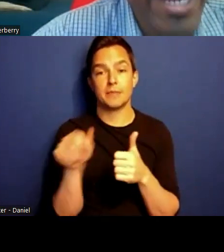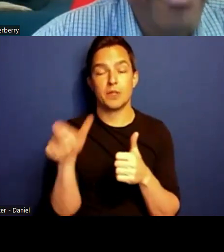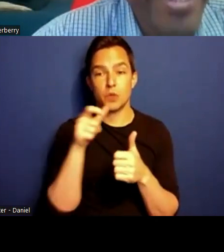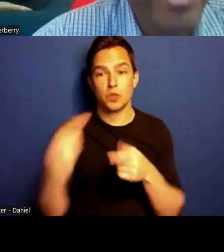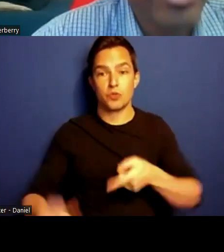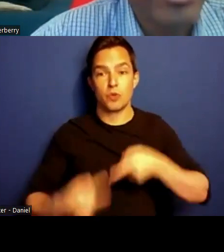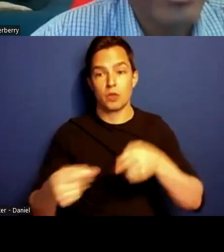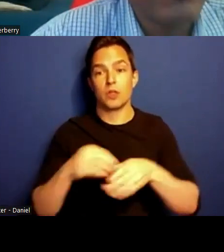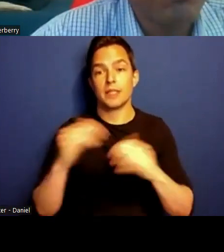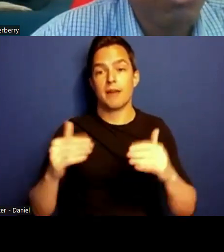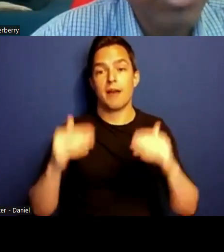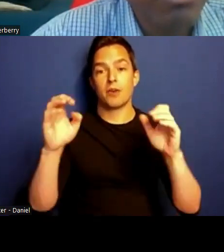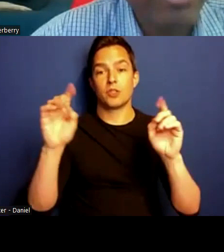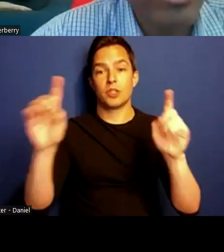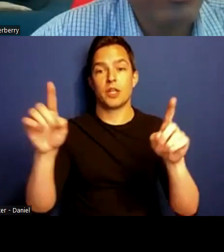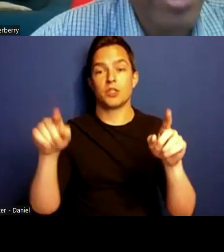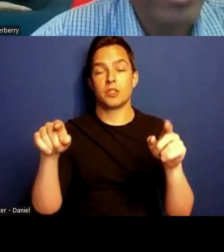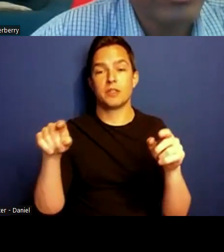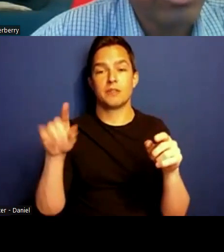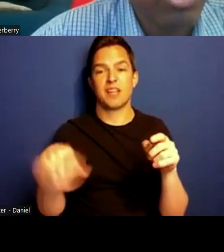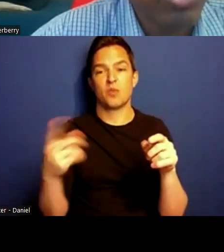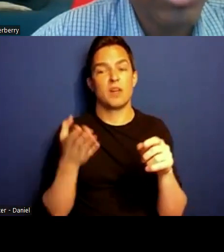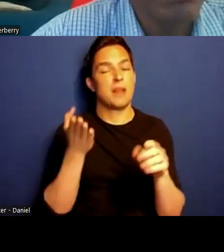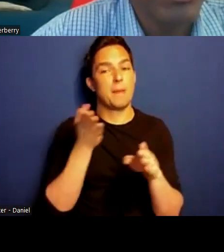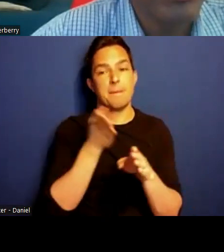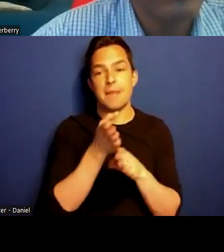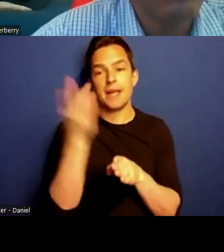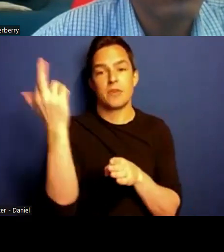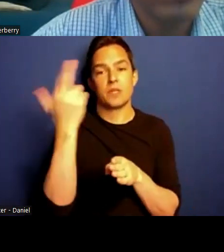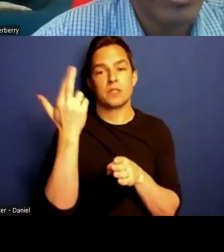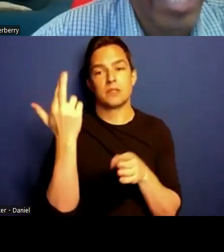higher ed is one of the main reasons why students with disabilities struggle in